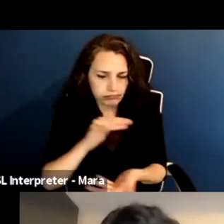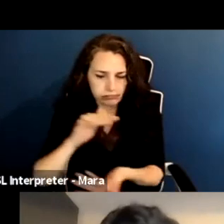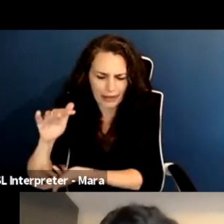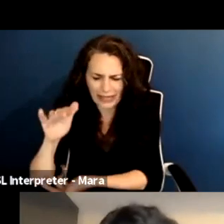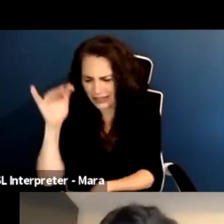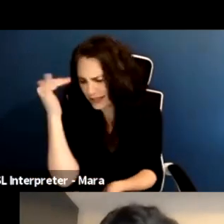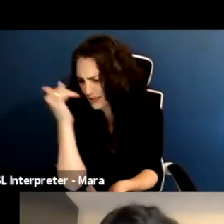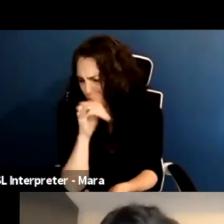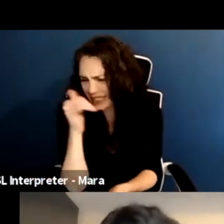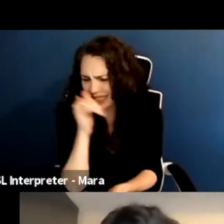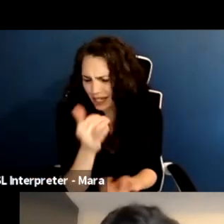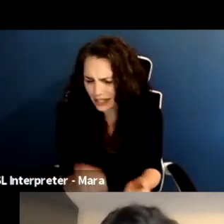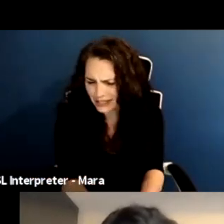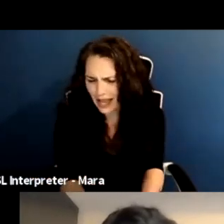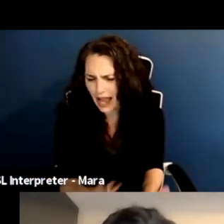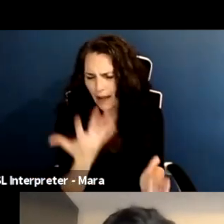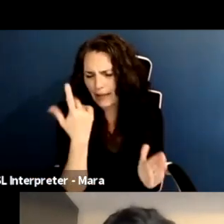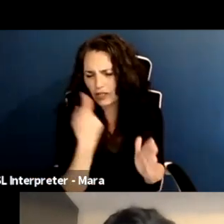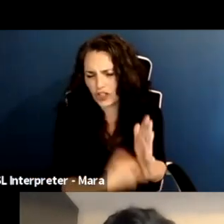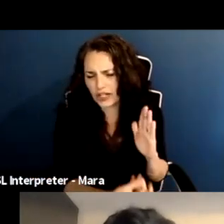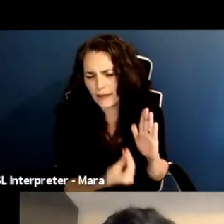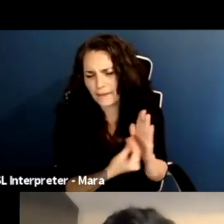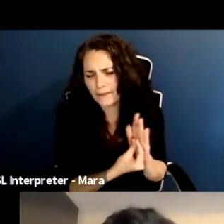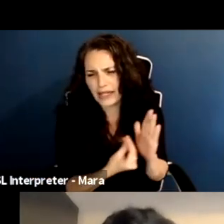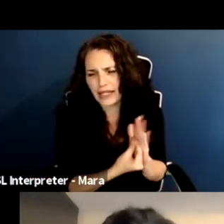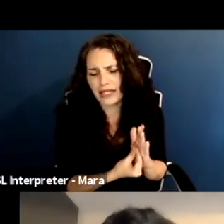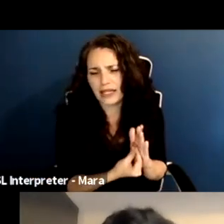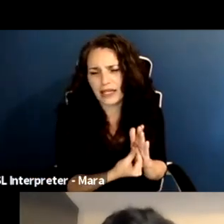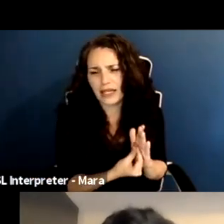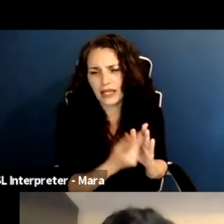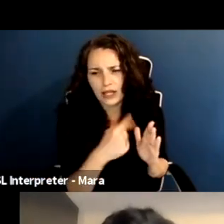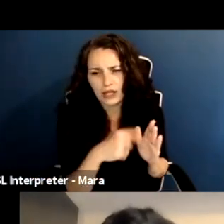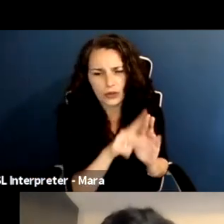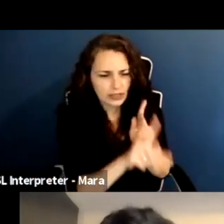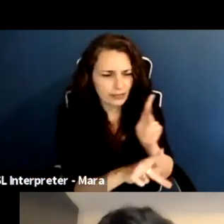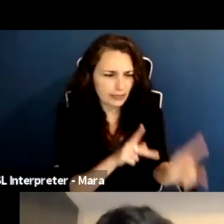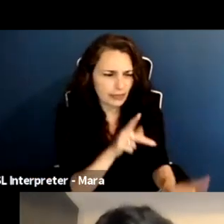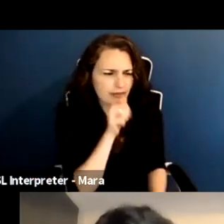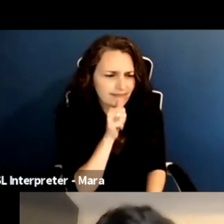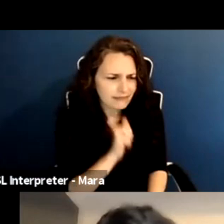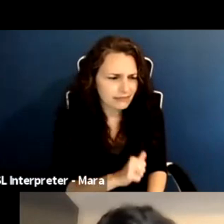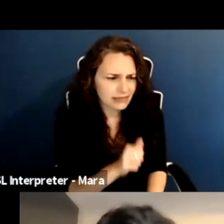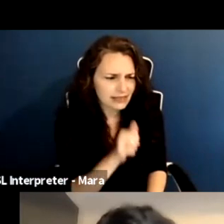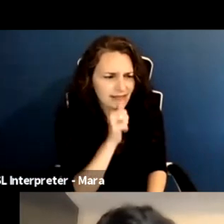when you put it all together, these people are suffering, it's affecting them, it's the ripple effect,